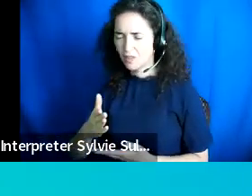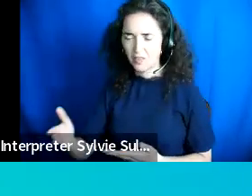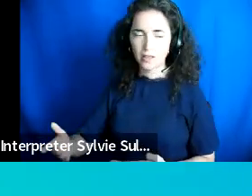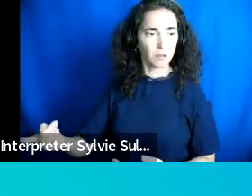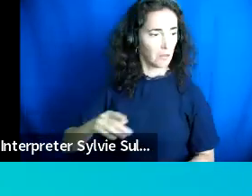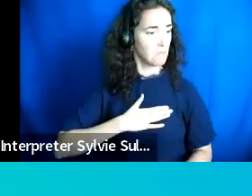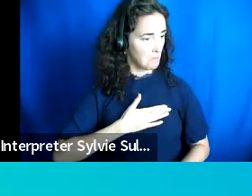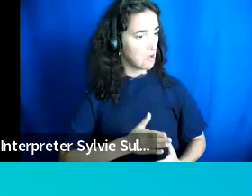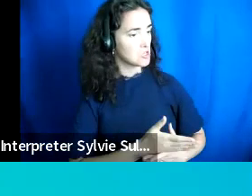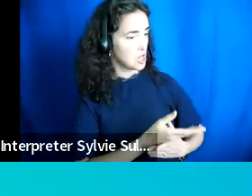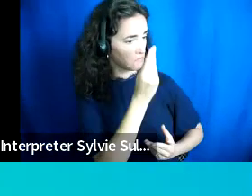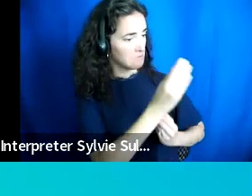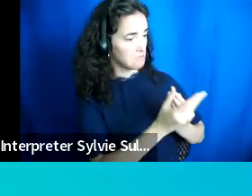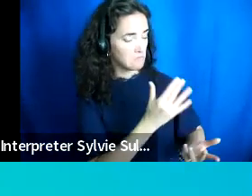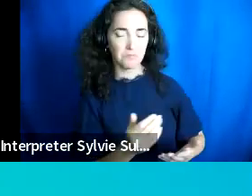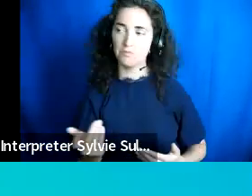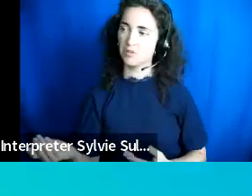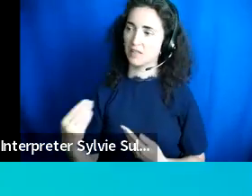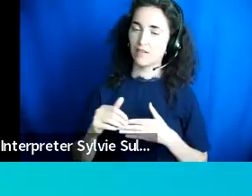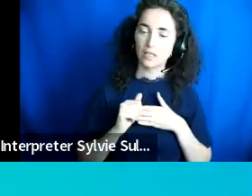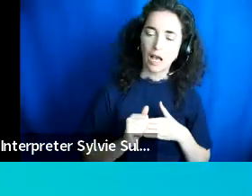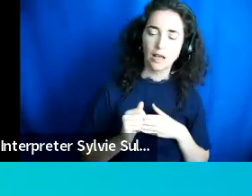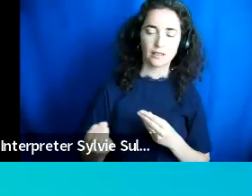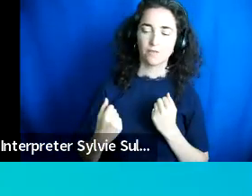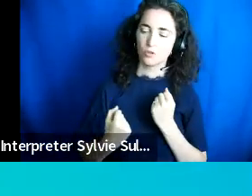offer any guidance and support, and that's why we had the opportunity to work a staff.